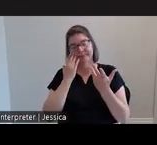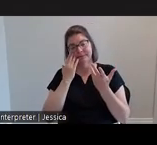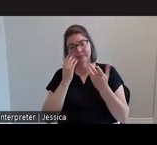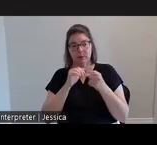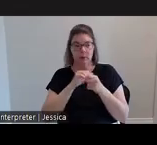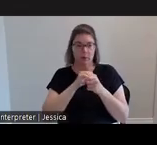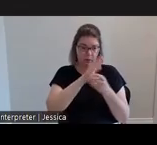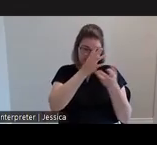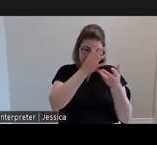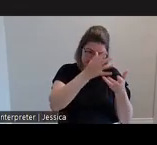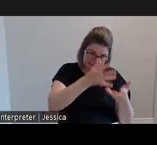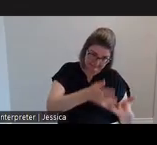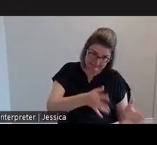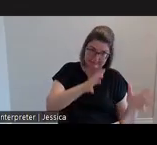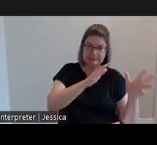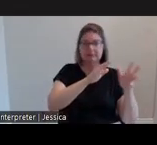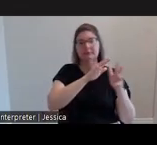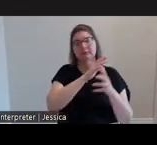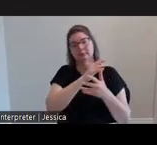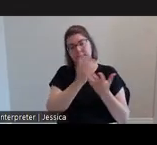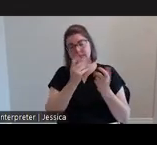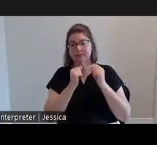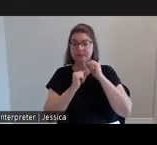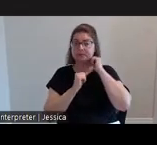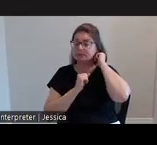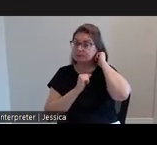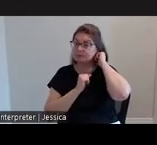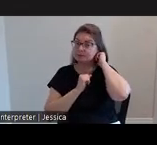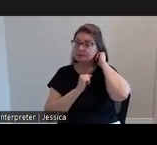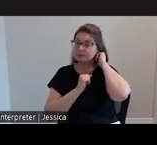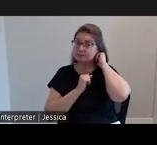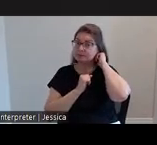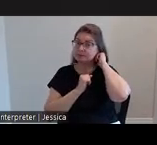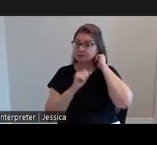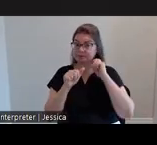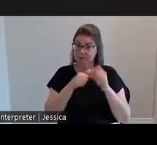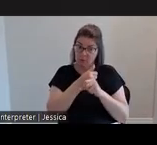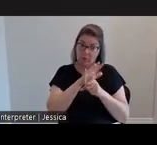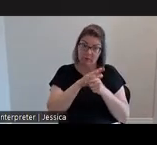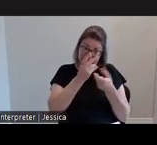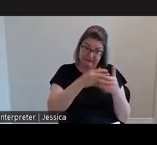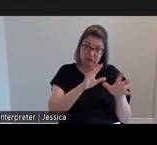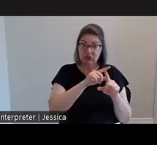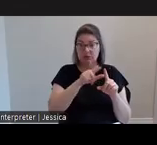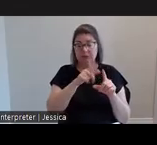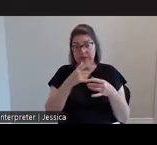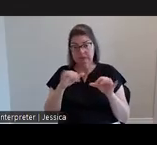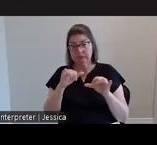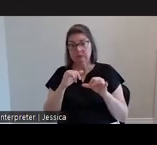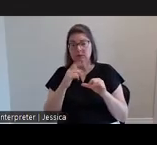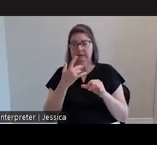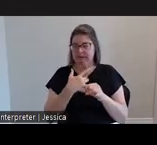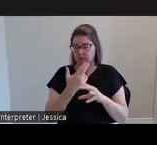Um, so, I think a lot of institutions use either Zoom or Teams, um,